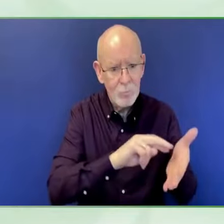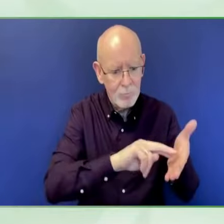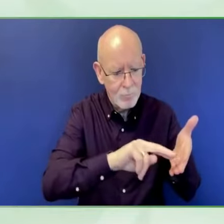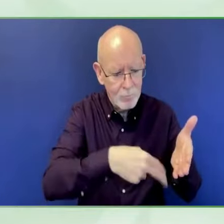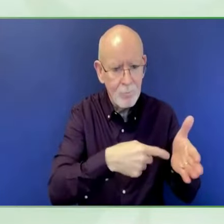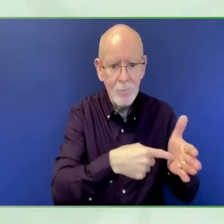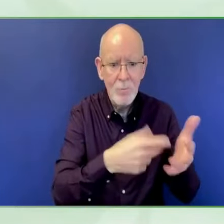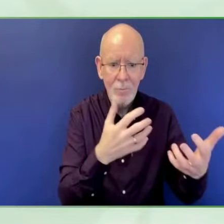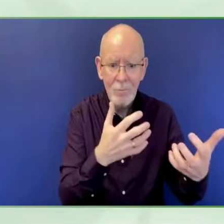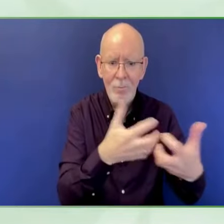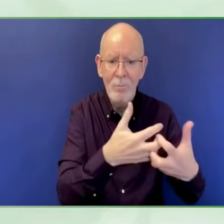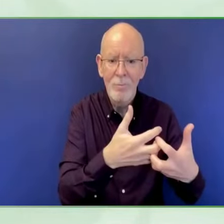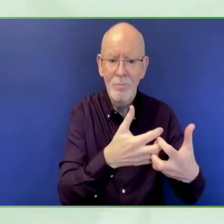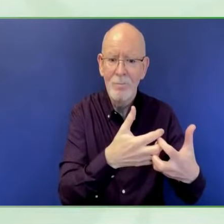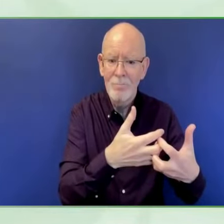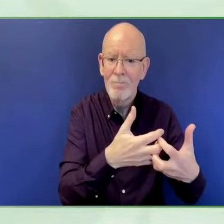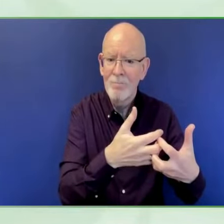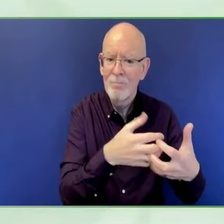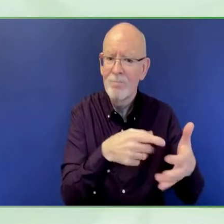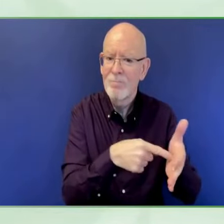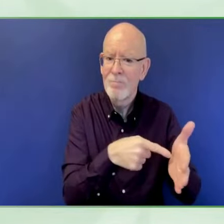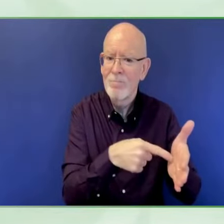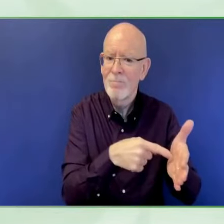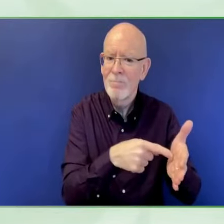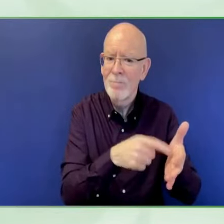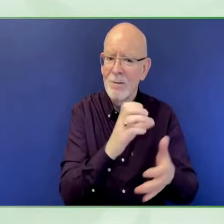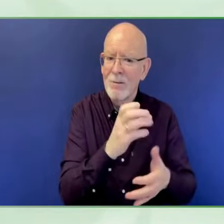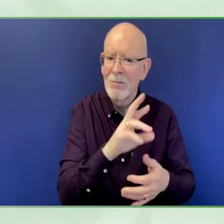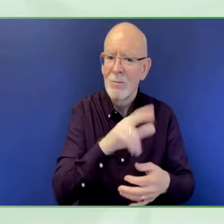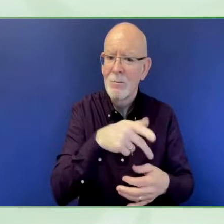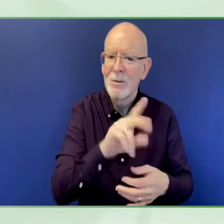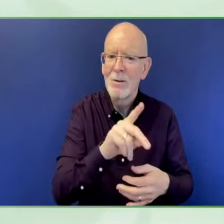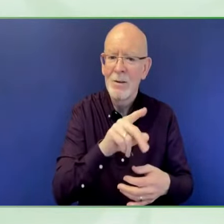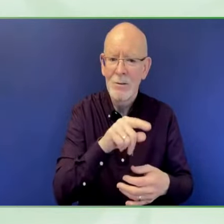Very very clear.